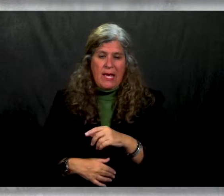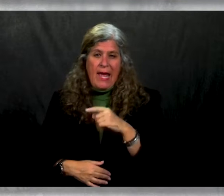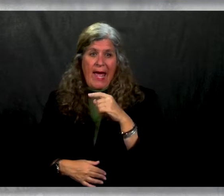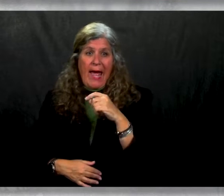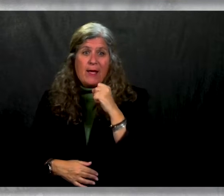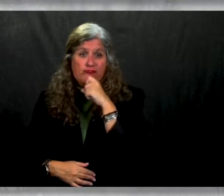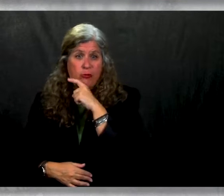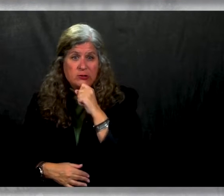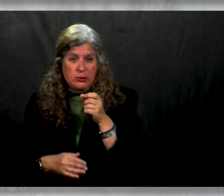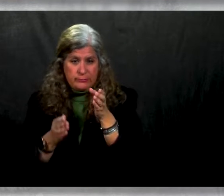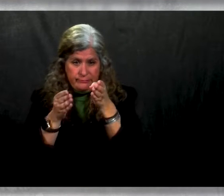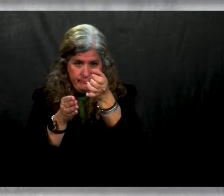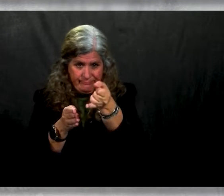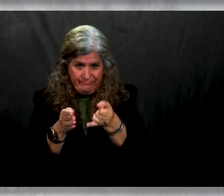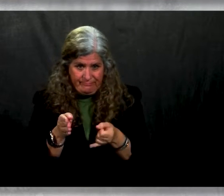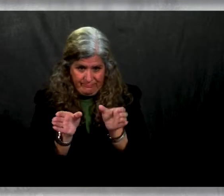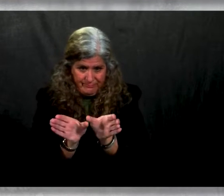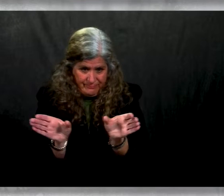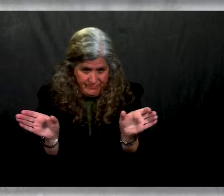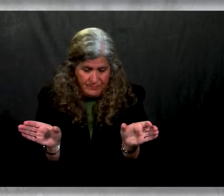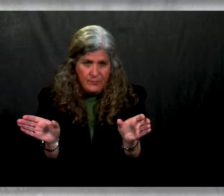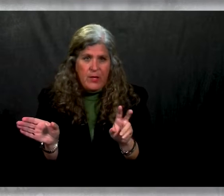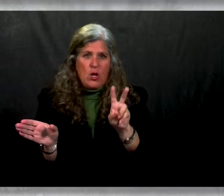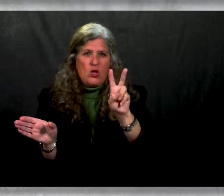roughly 2 million Jews fell under Nazi control.